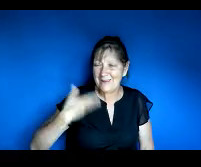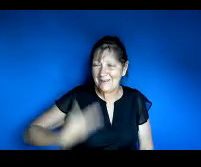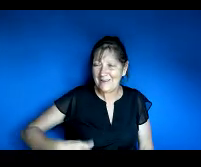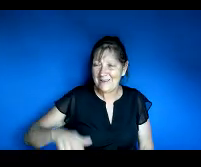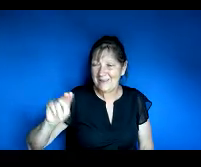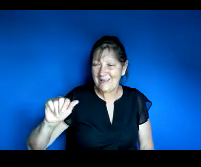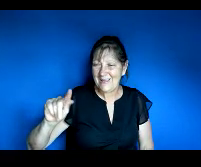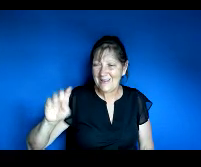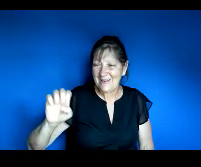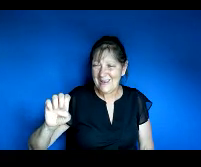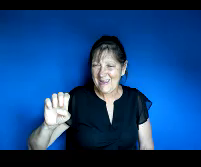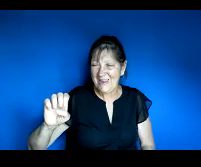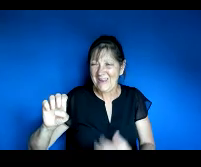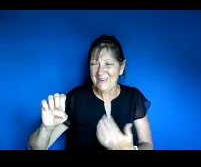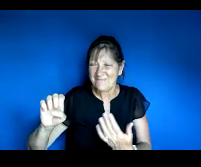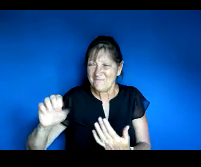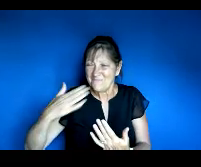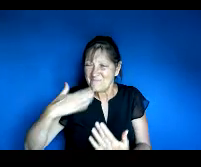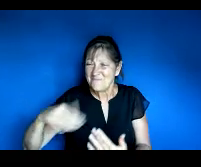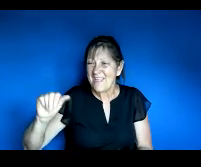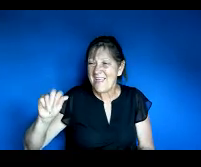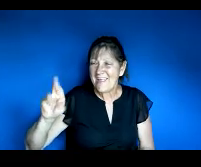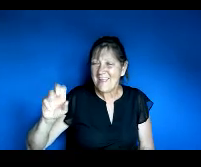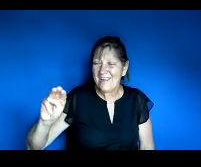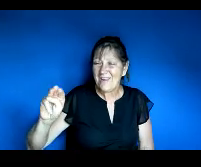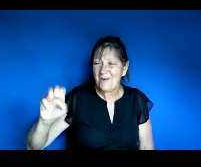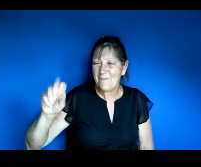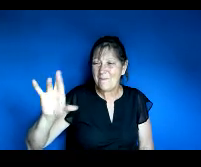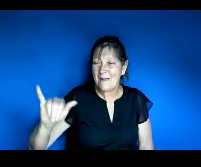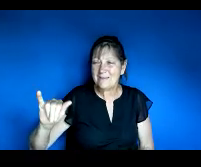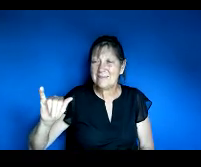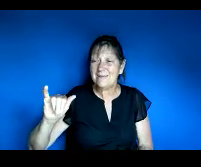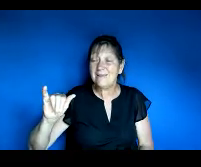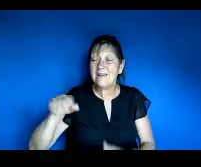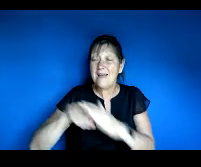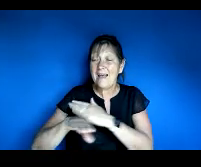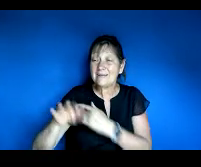I'm an accessibility specialist here at Student Accessibility Services.